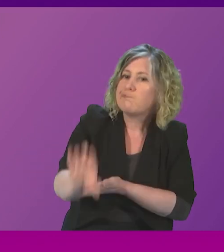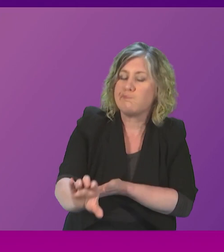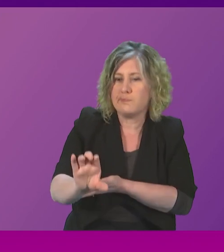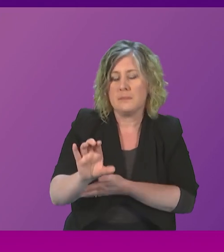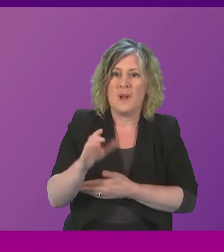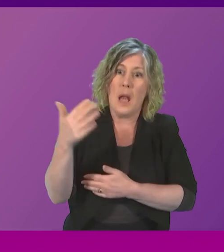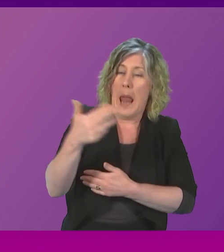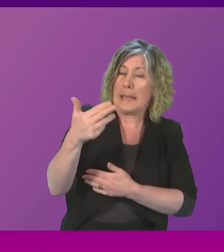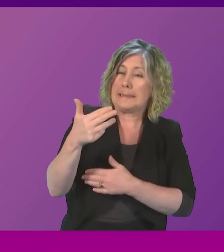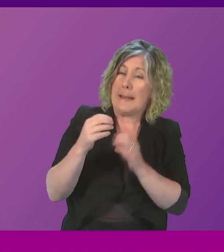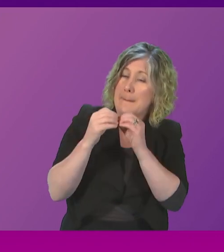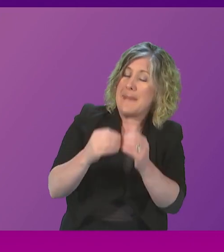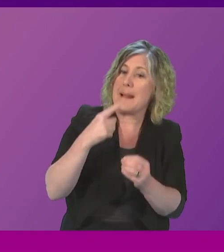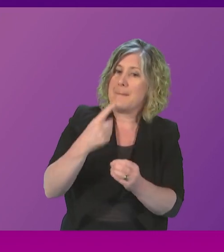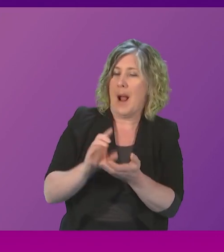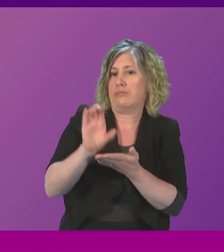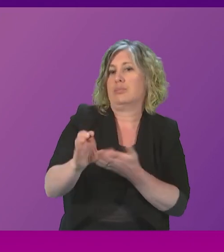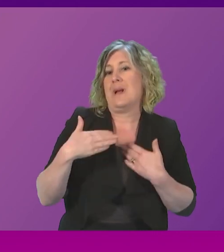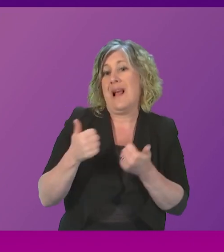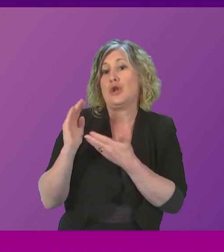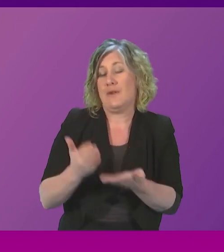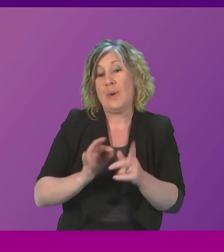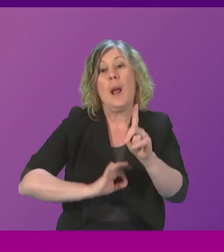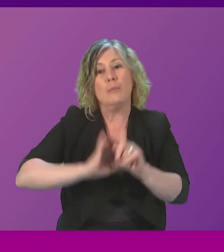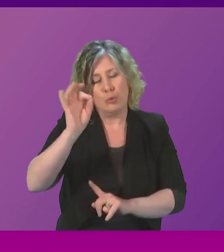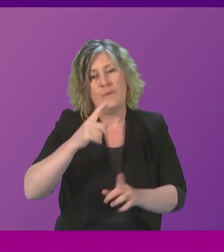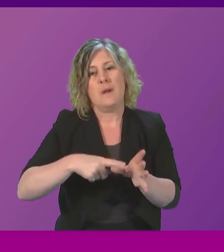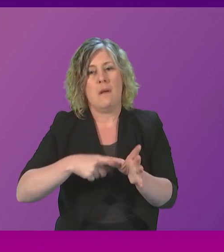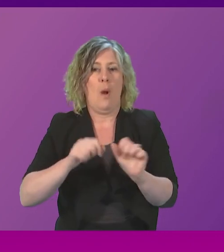I hope that we continue to make improvements in relation to young people who are waiting for CAMHS.